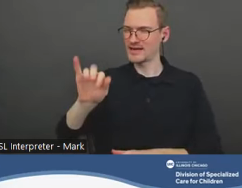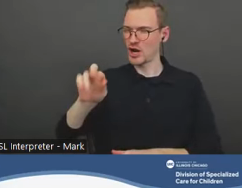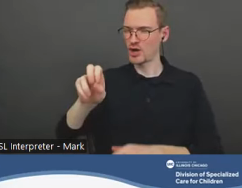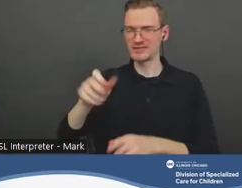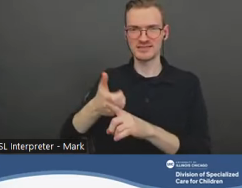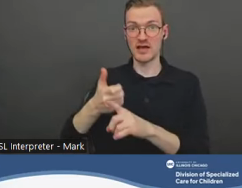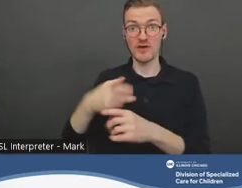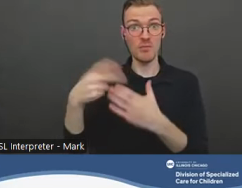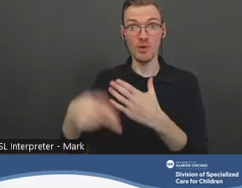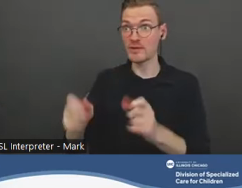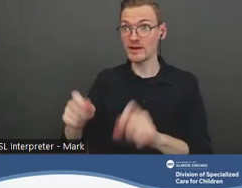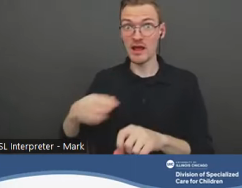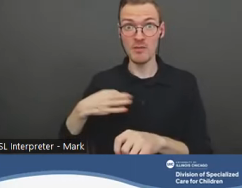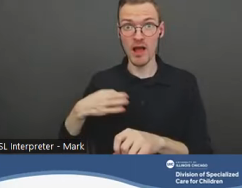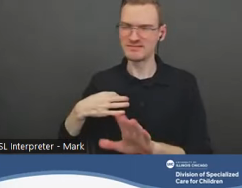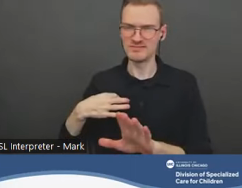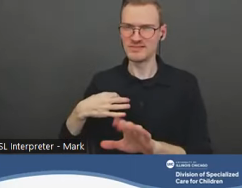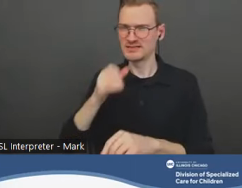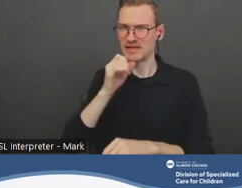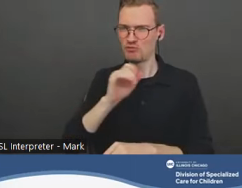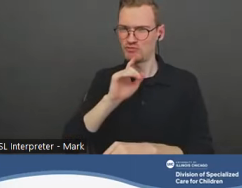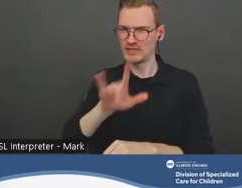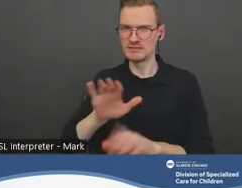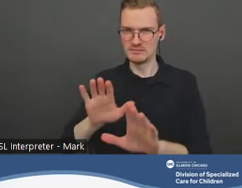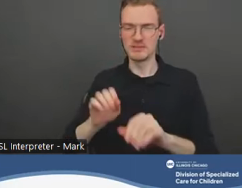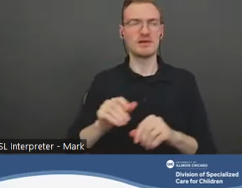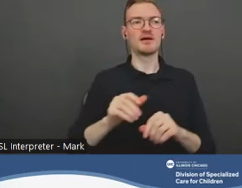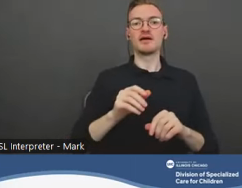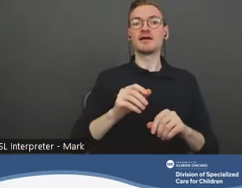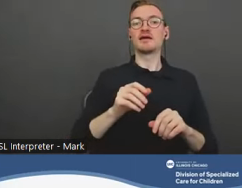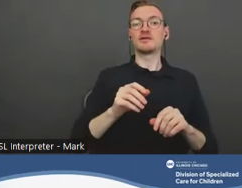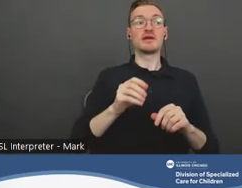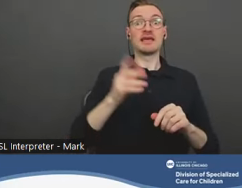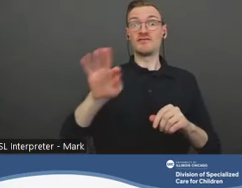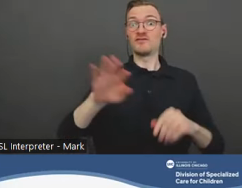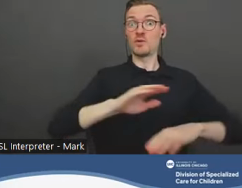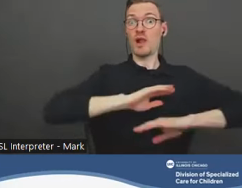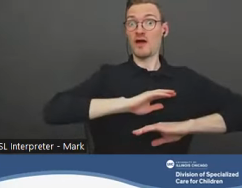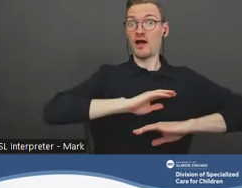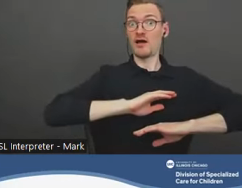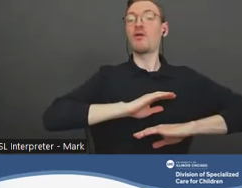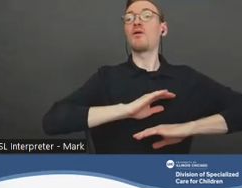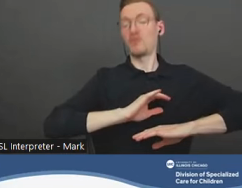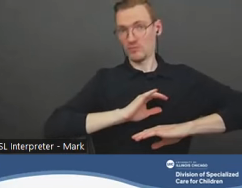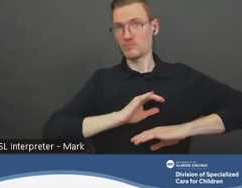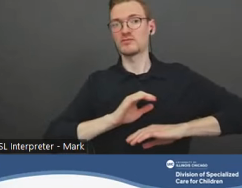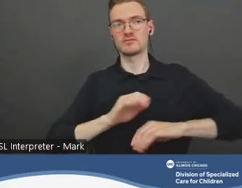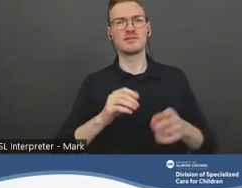become eligible for it when you qualify and so to qualify for Medicare you must be a U.S citizen or